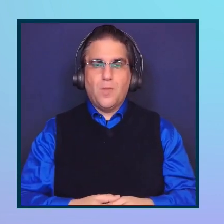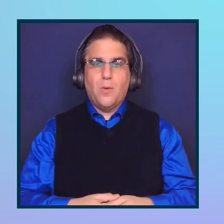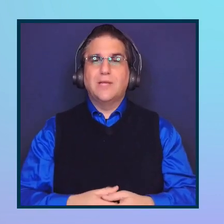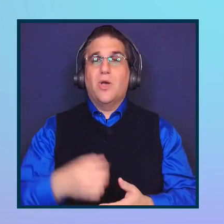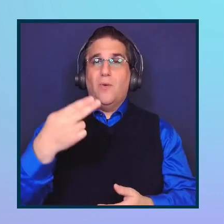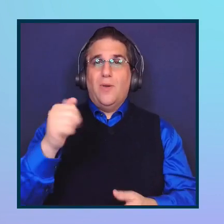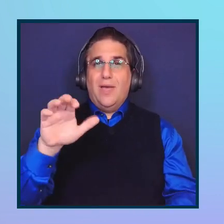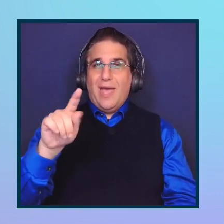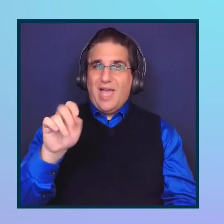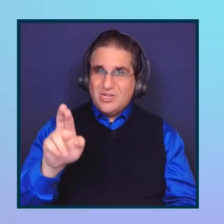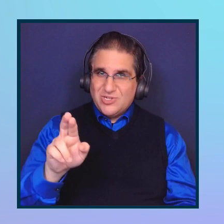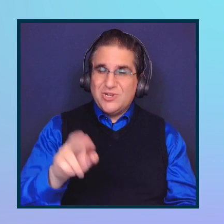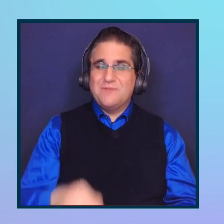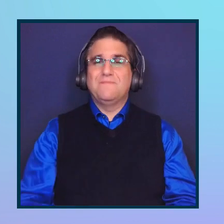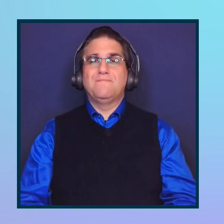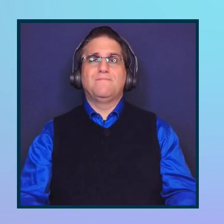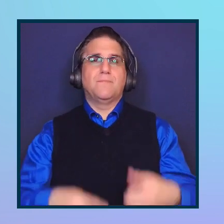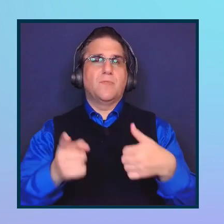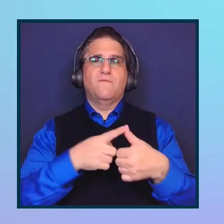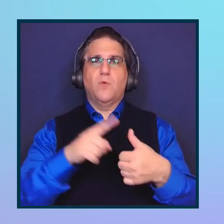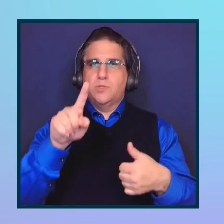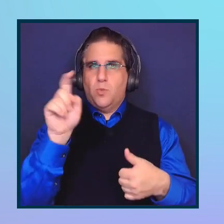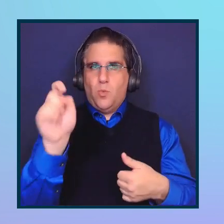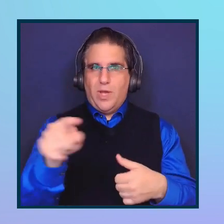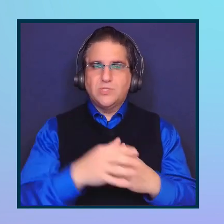So let's start with this one here. This is about